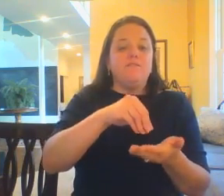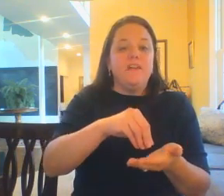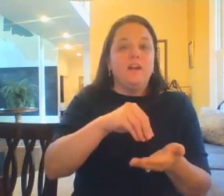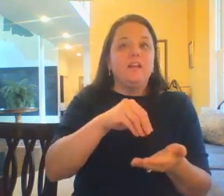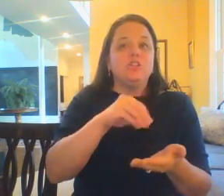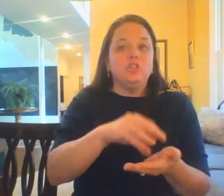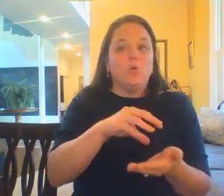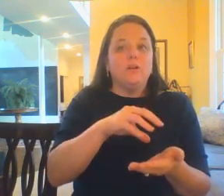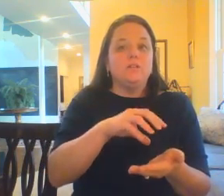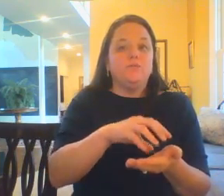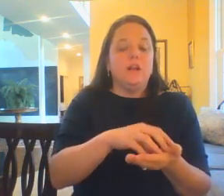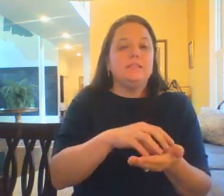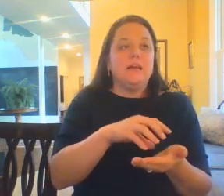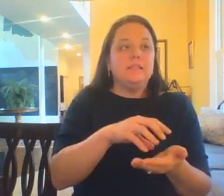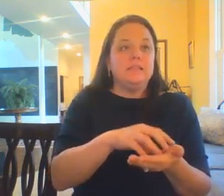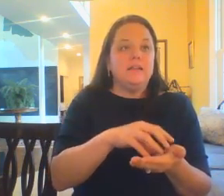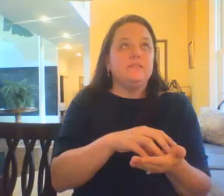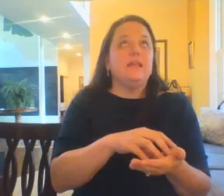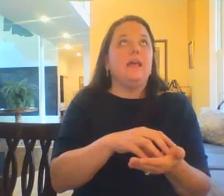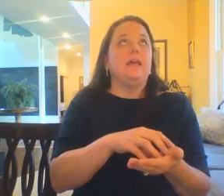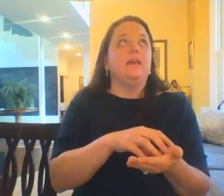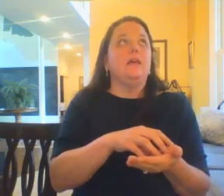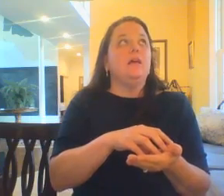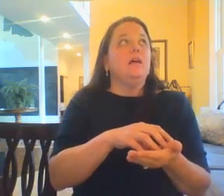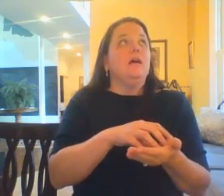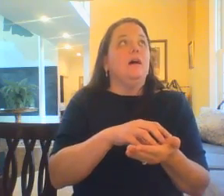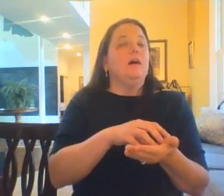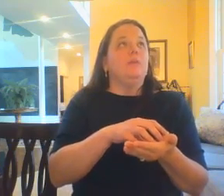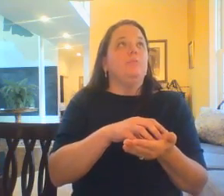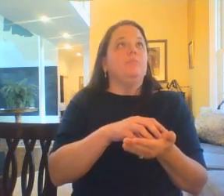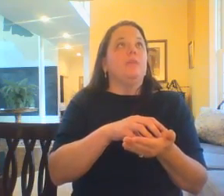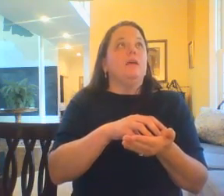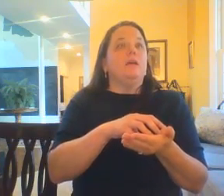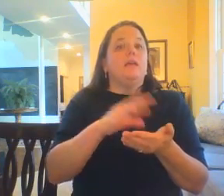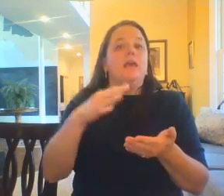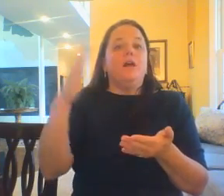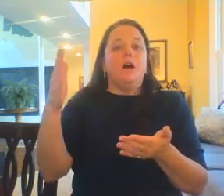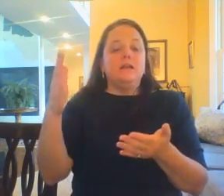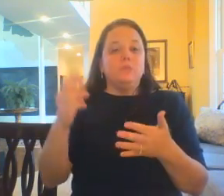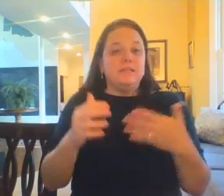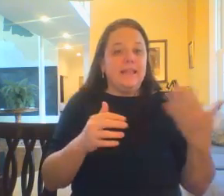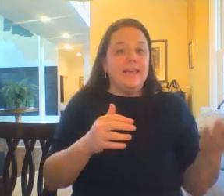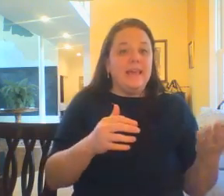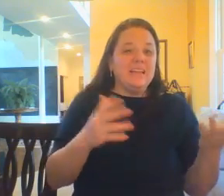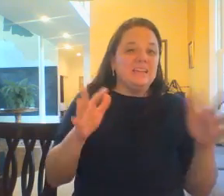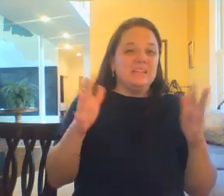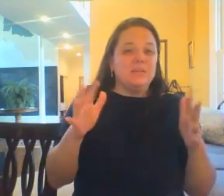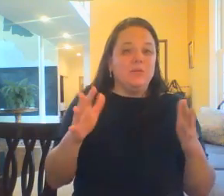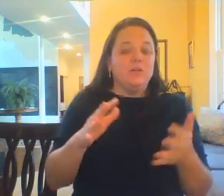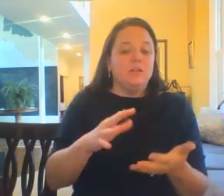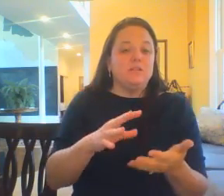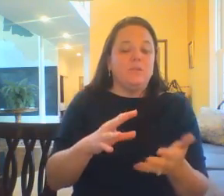very shortened but it's like instead of